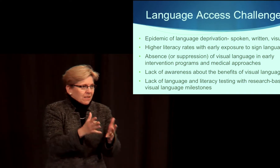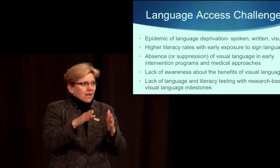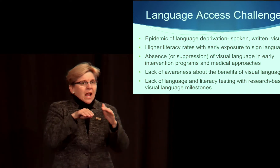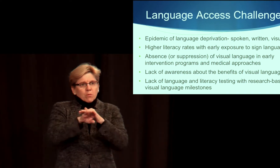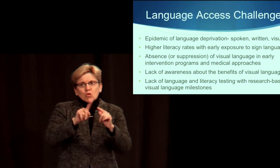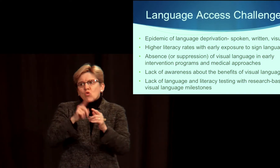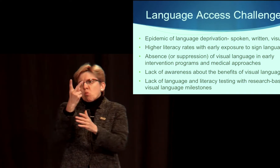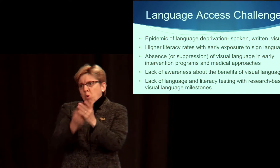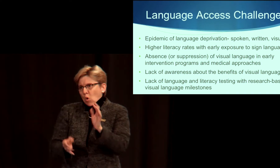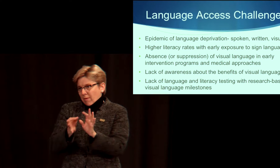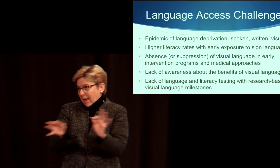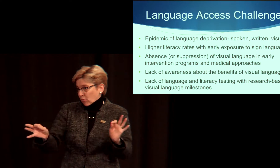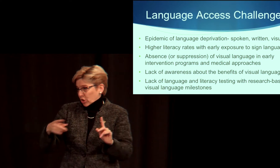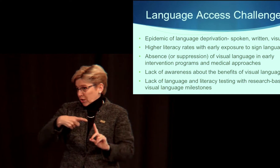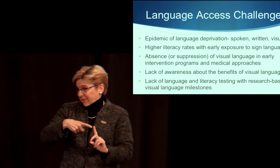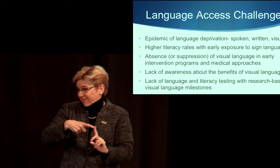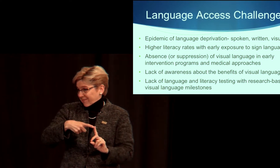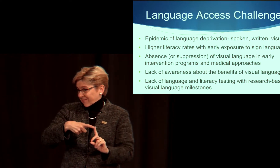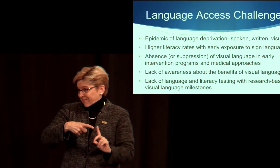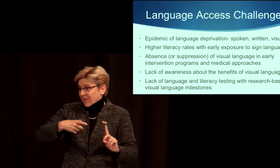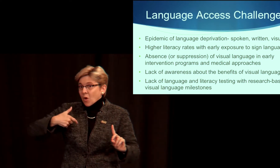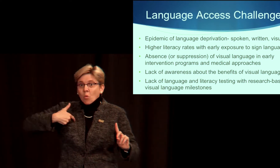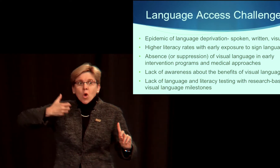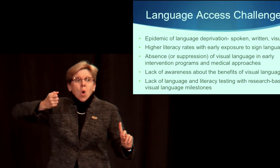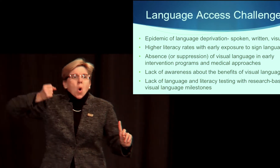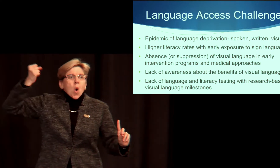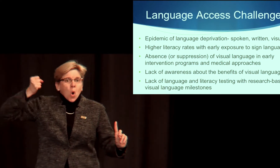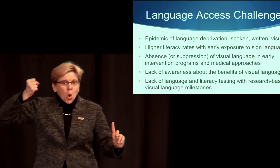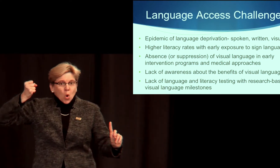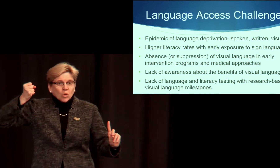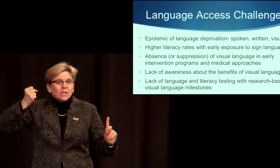because children have not even been given access to both languages.